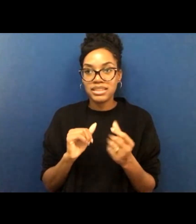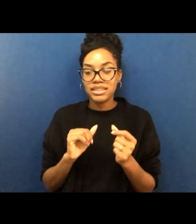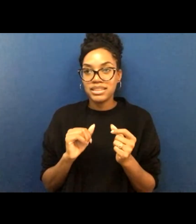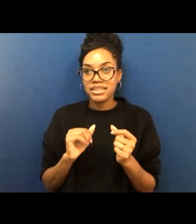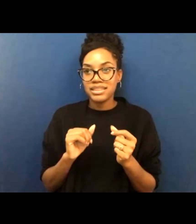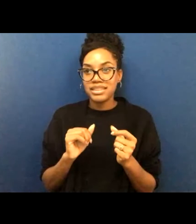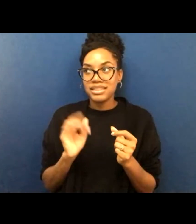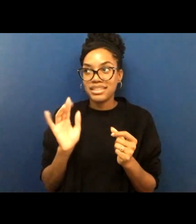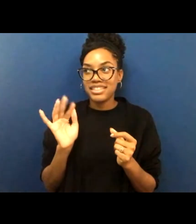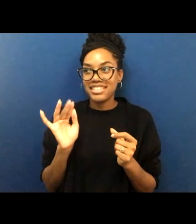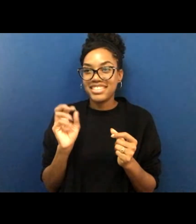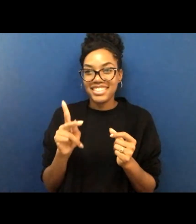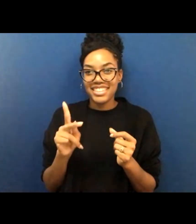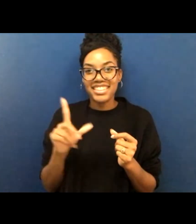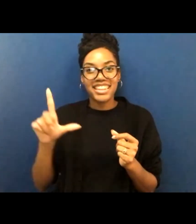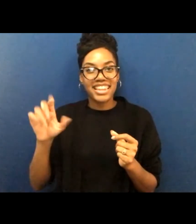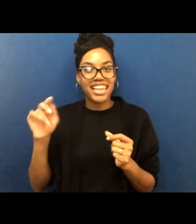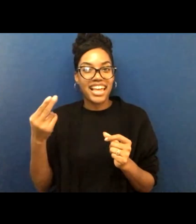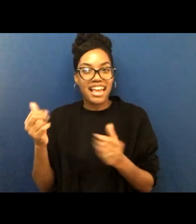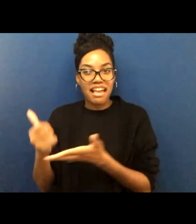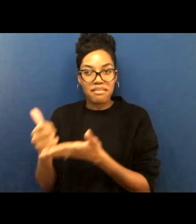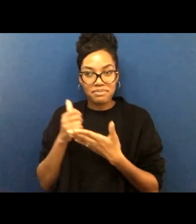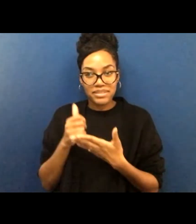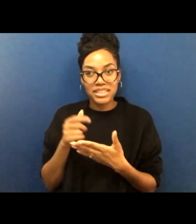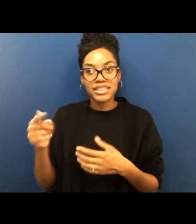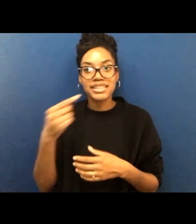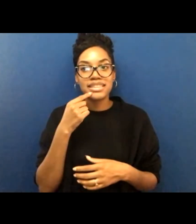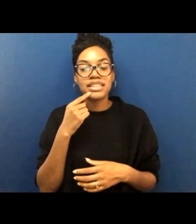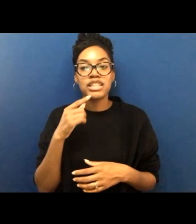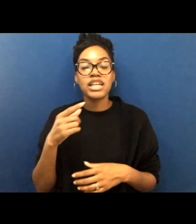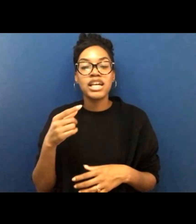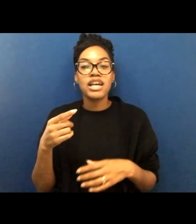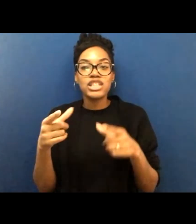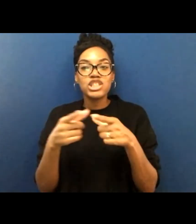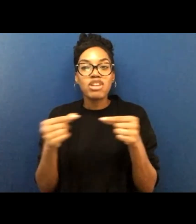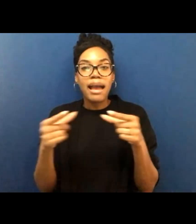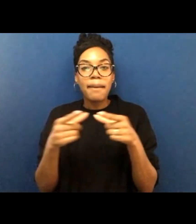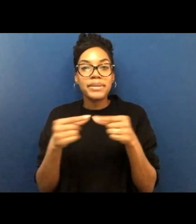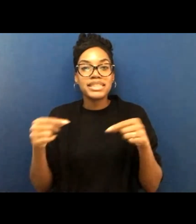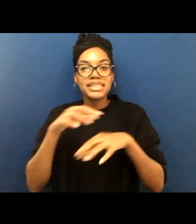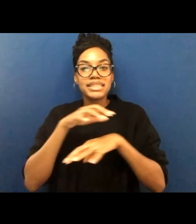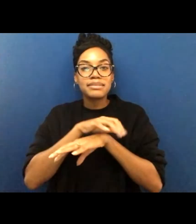Ooh, okay, so Leah had to help me out on that. She said the Japanese spider crab probably has...